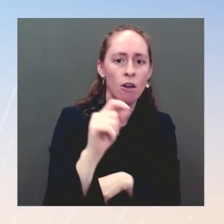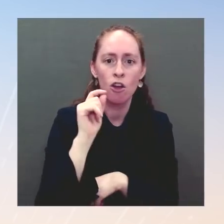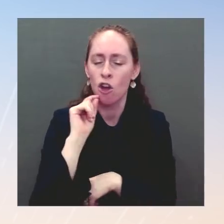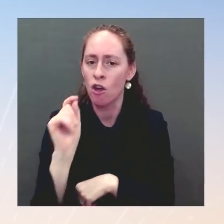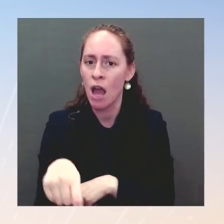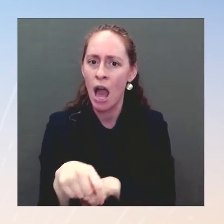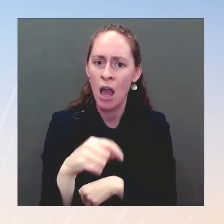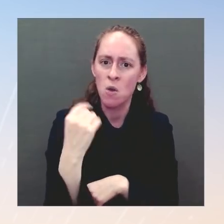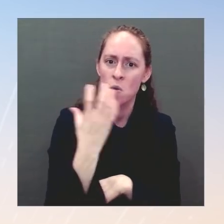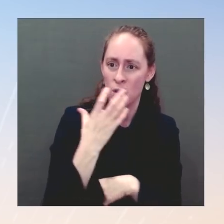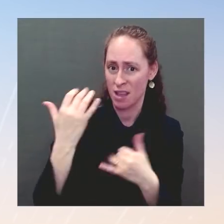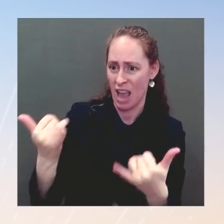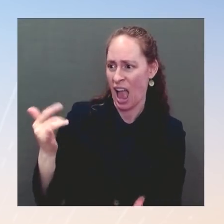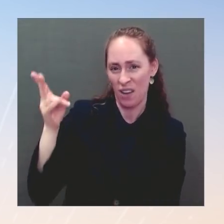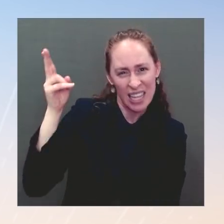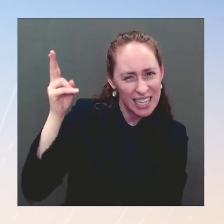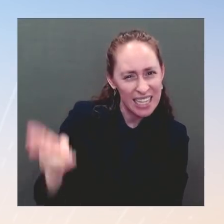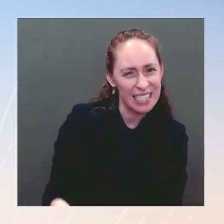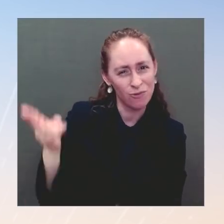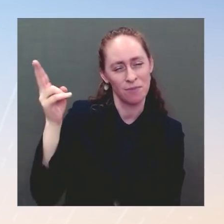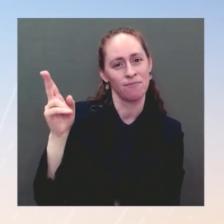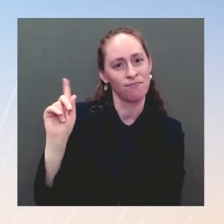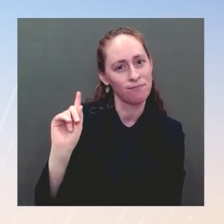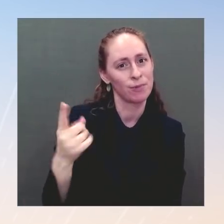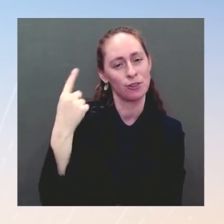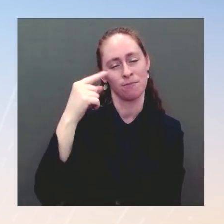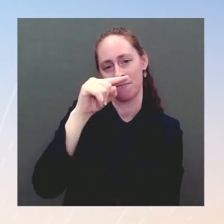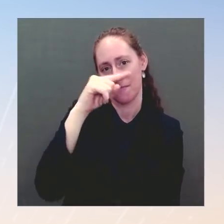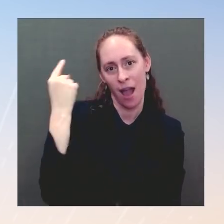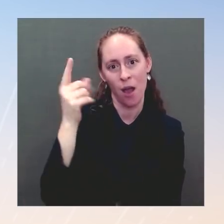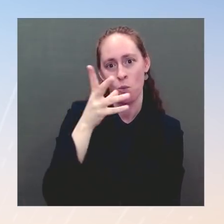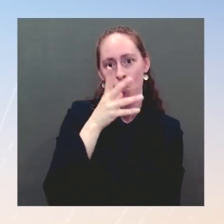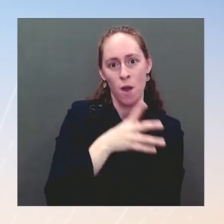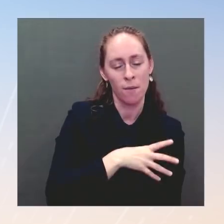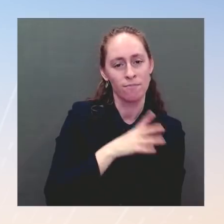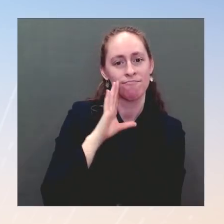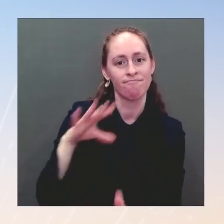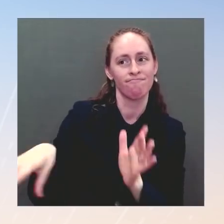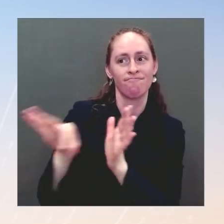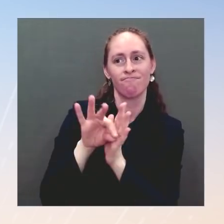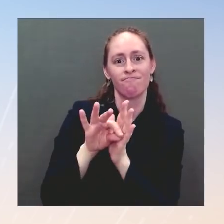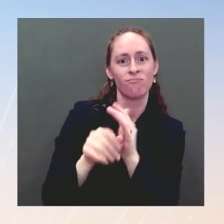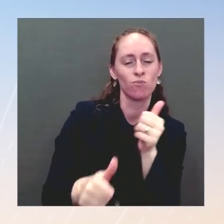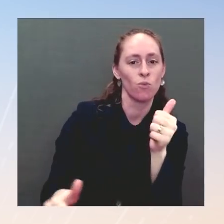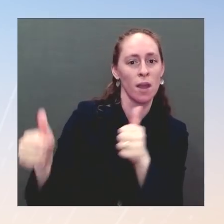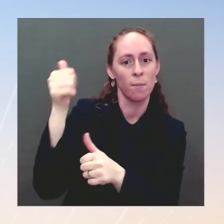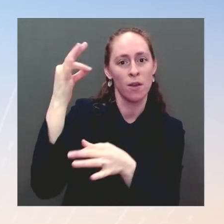to potentially sit on the U.S. Supreme Court. It's history being made in the midst of looking at sanctions